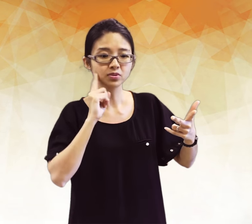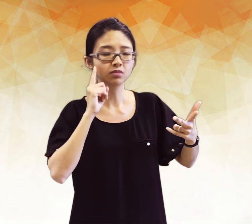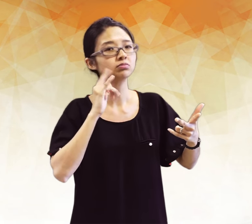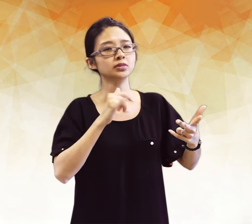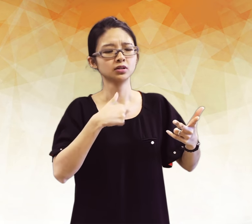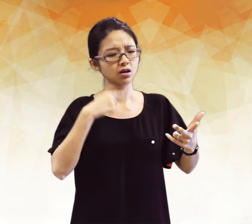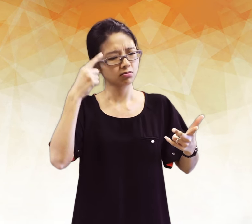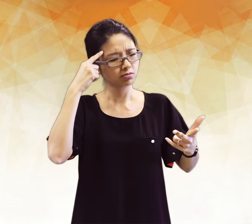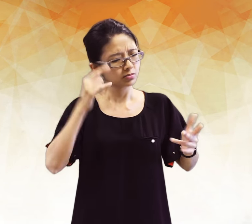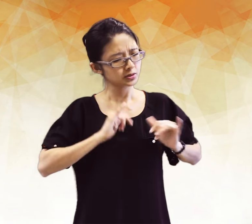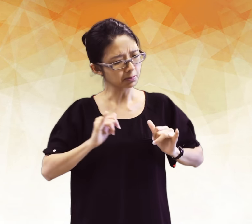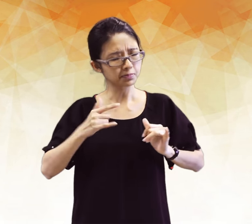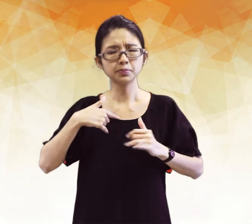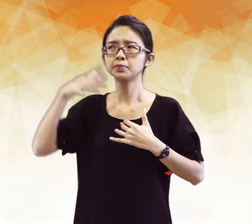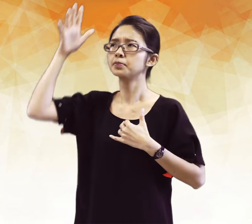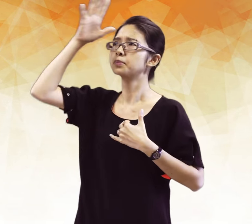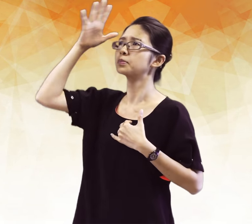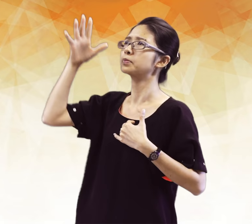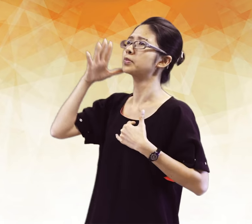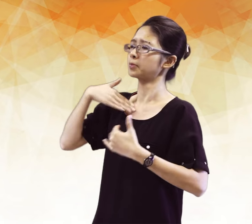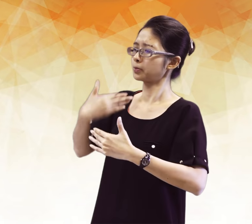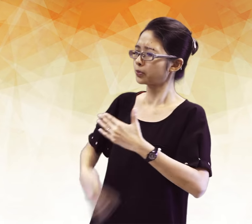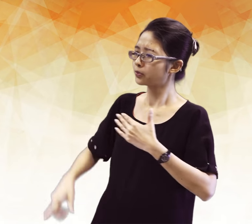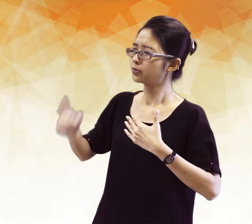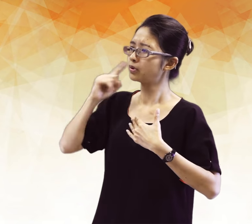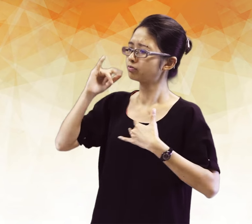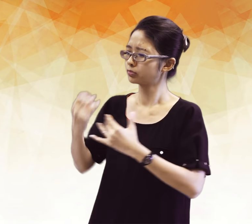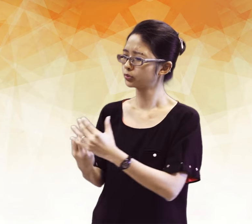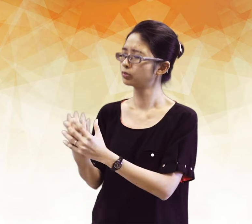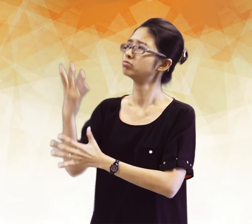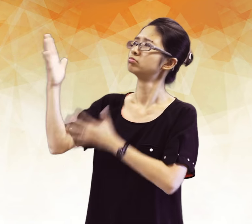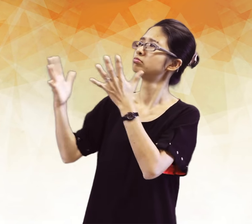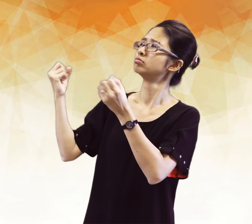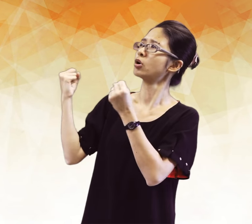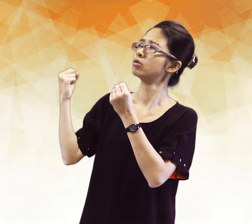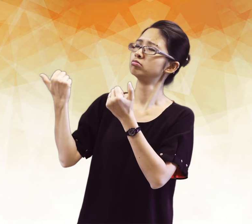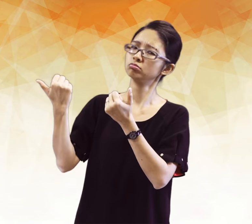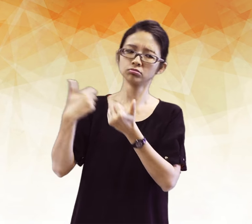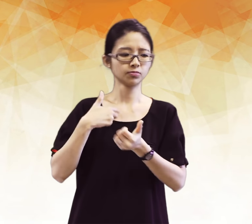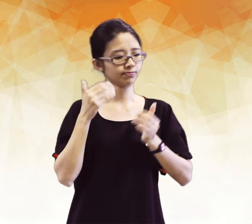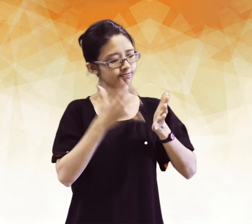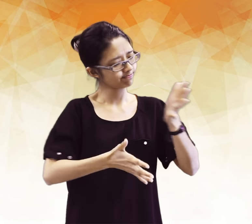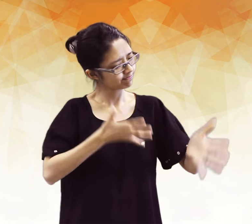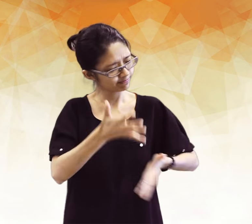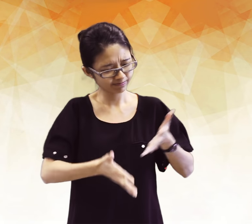My third daughter is Deaf. I recall the way my Deaf parents brought me up. I will do the same my parents did.